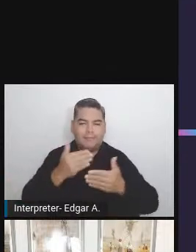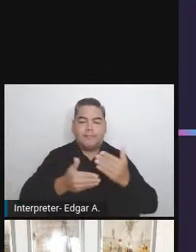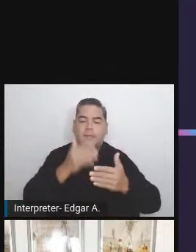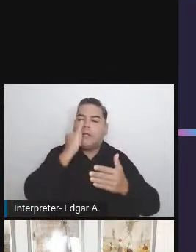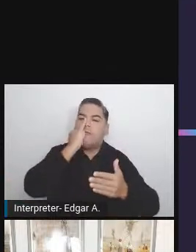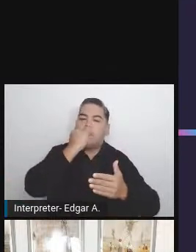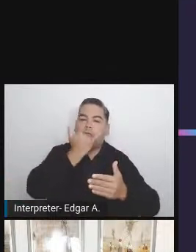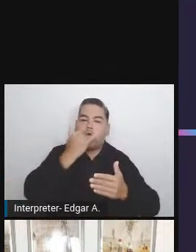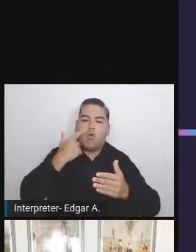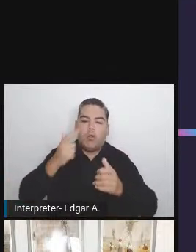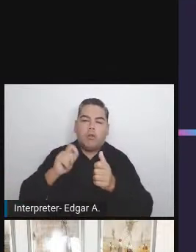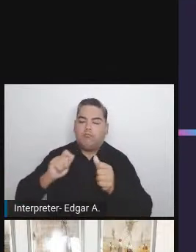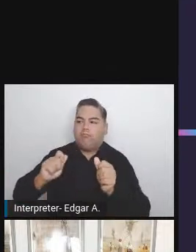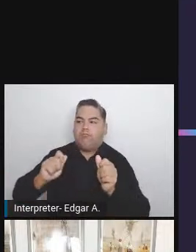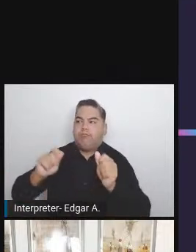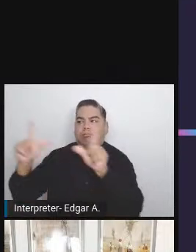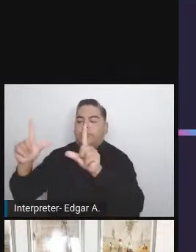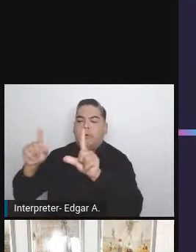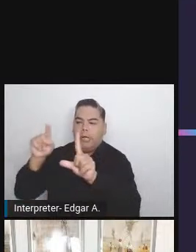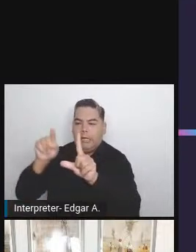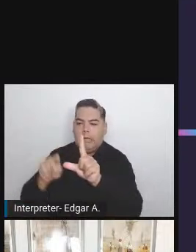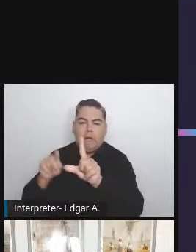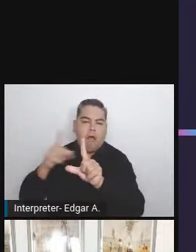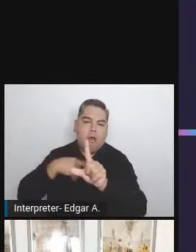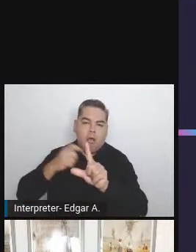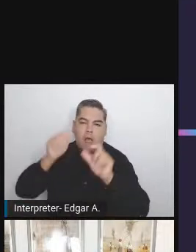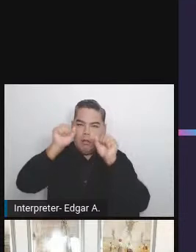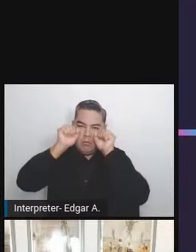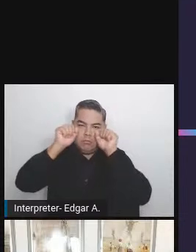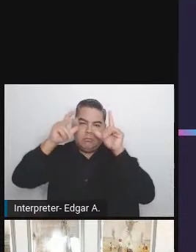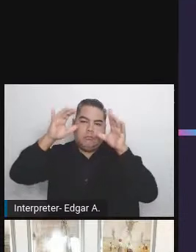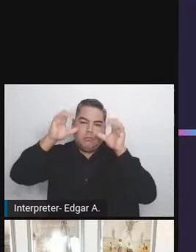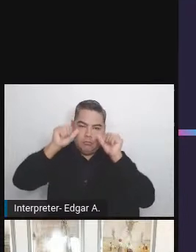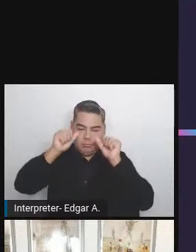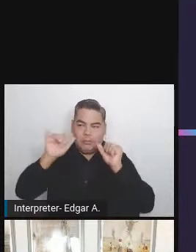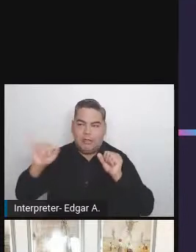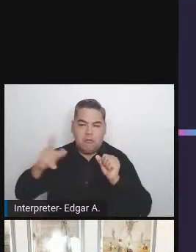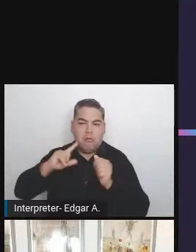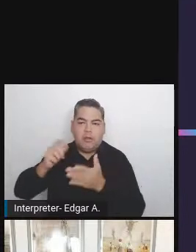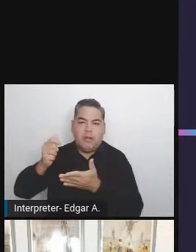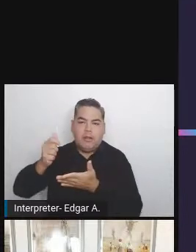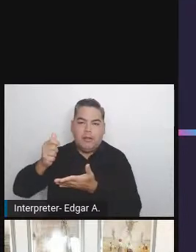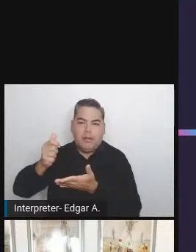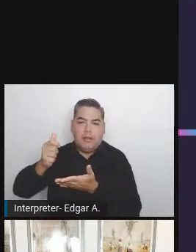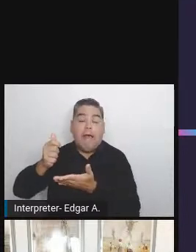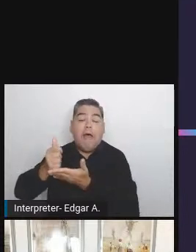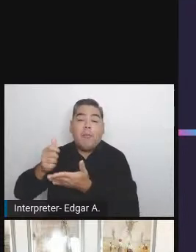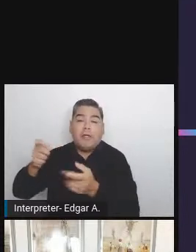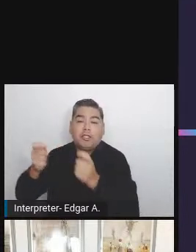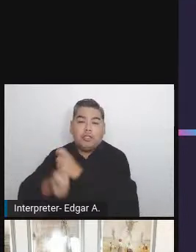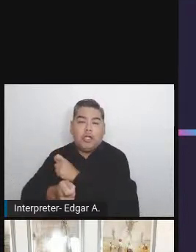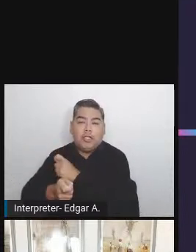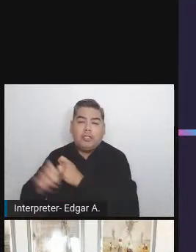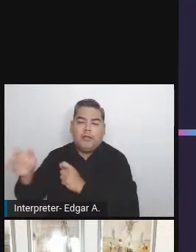not ever care about accessibility, seeing this log for love errors might open